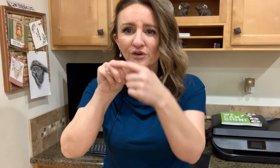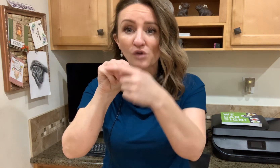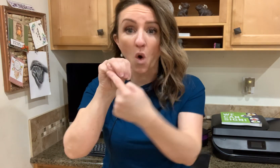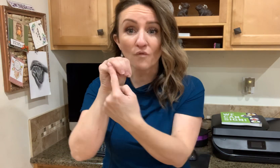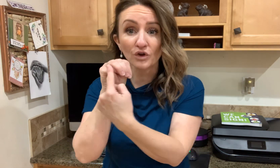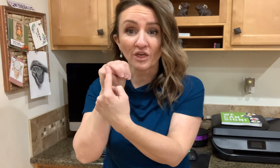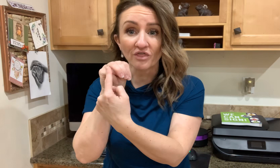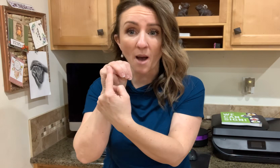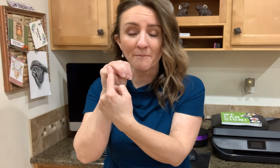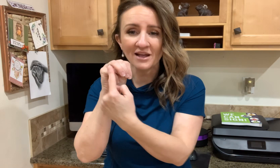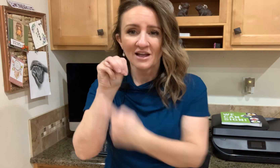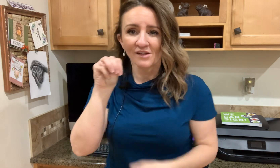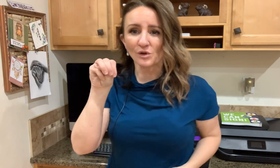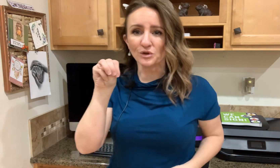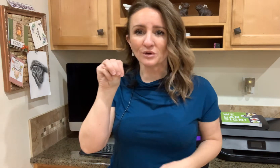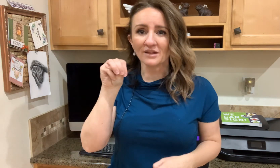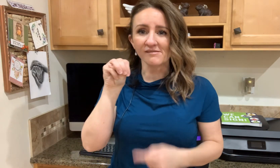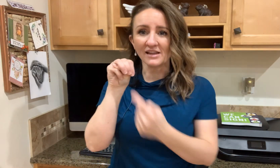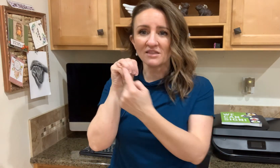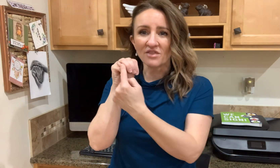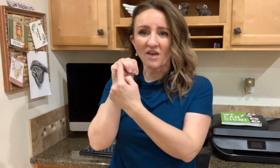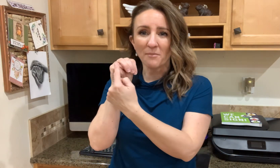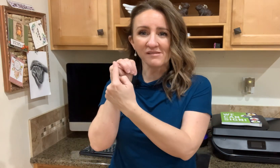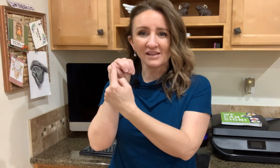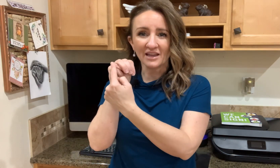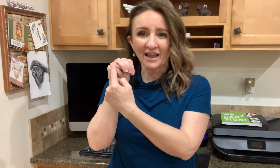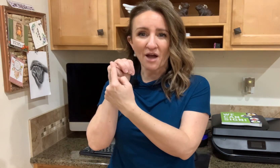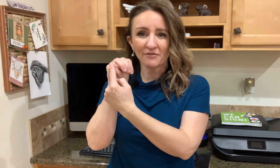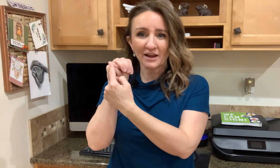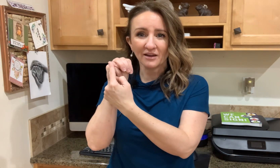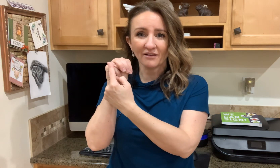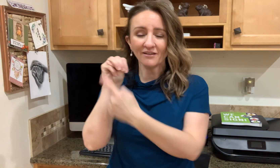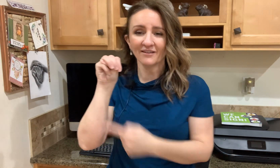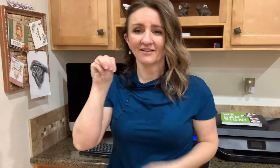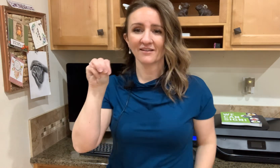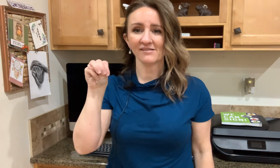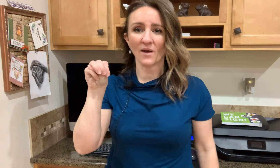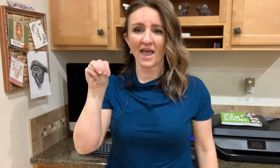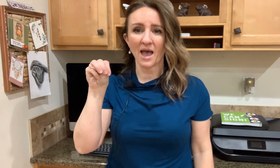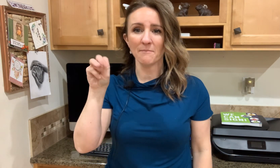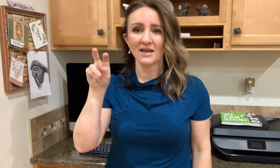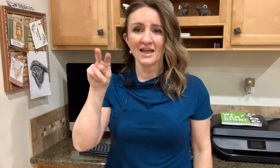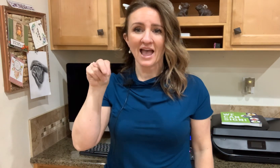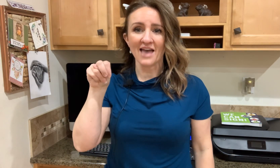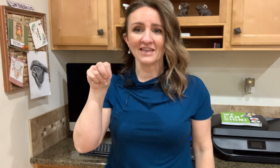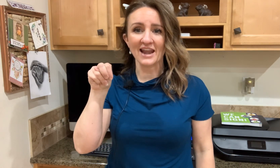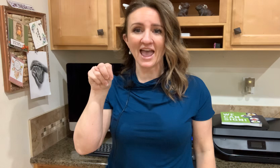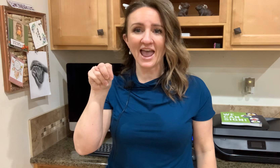over the thumb. So you can see the thumb sticking out right here so, m. And then N